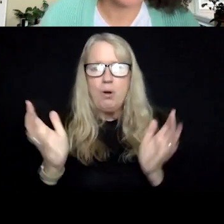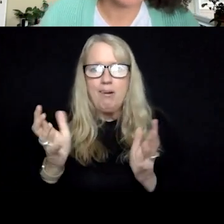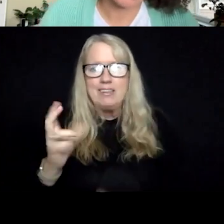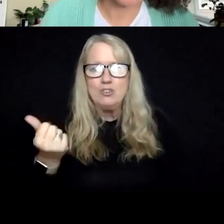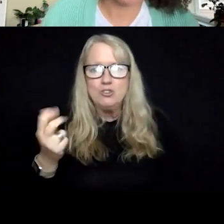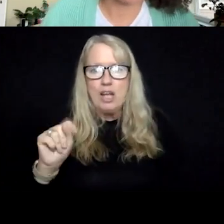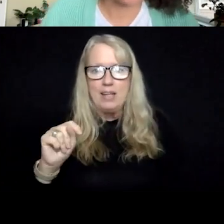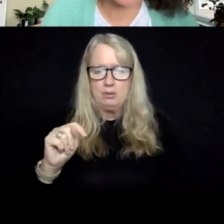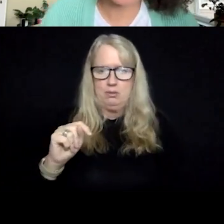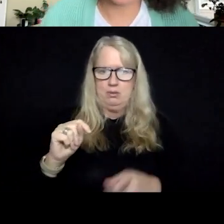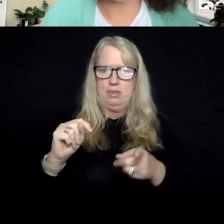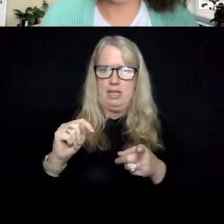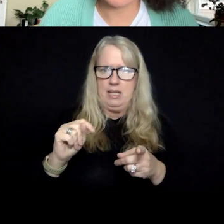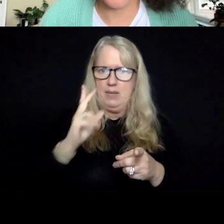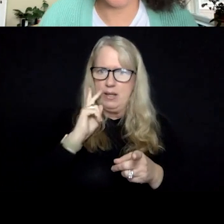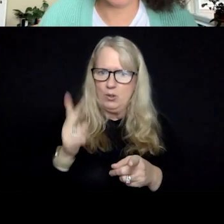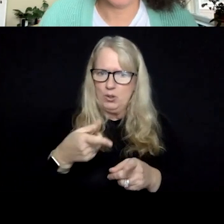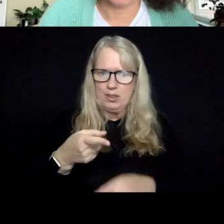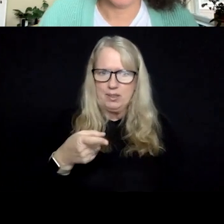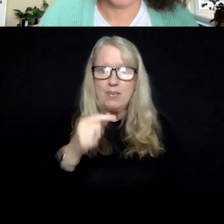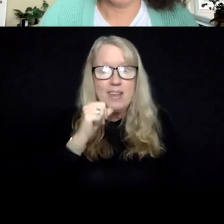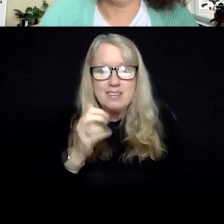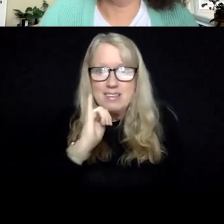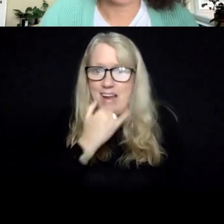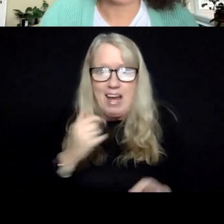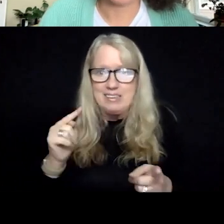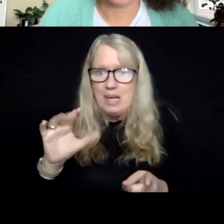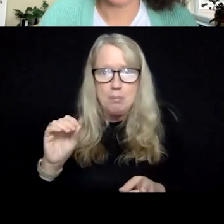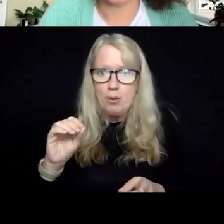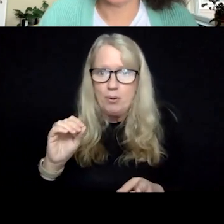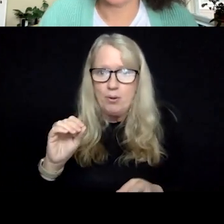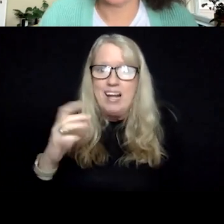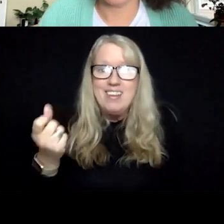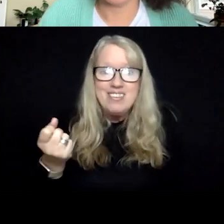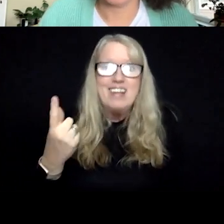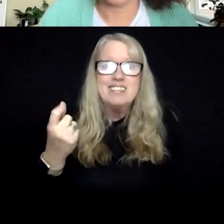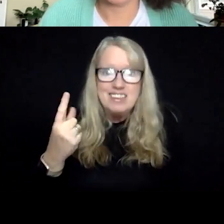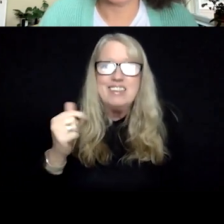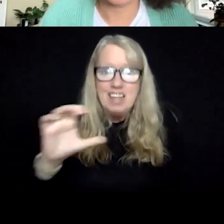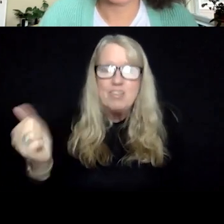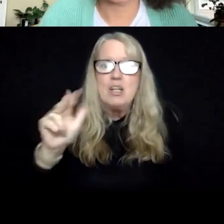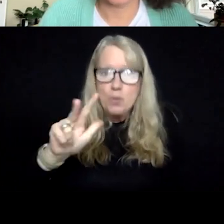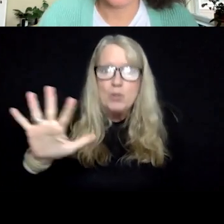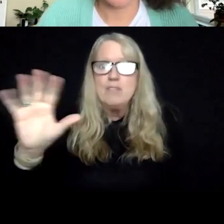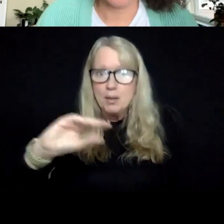AT THE TEXT. THAT IS NOT A TYPO. THAT IS 1135% INCREASE IN TEXT.